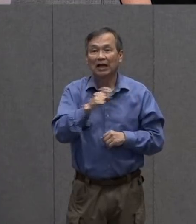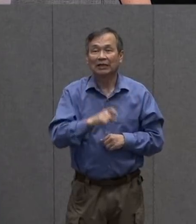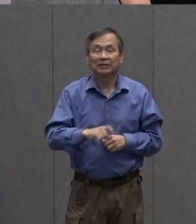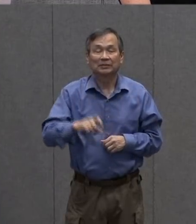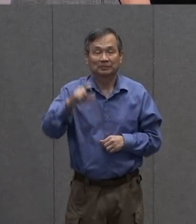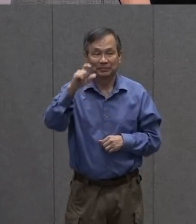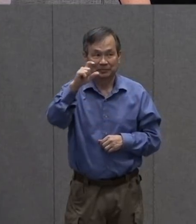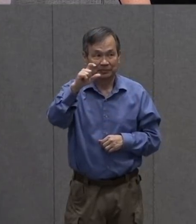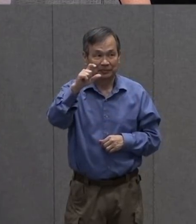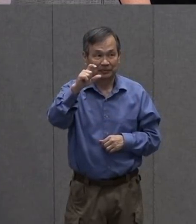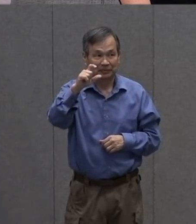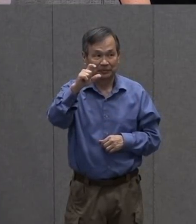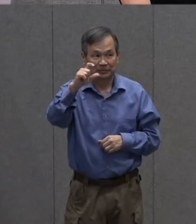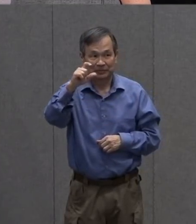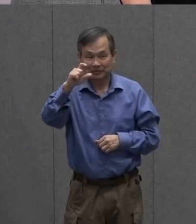to this square.